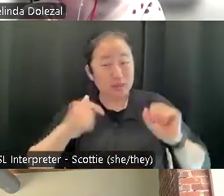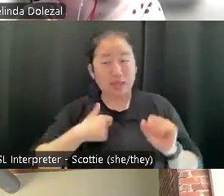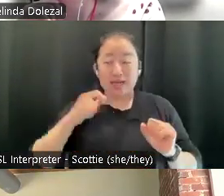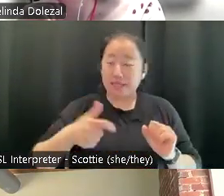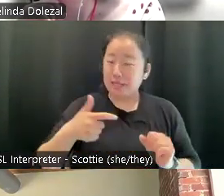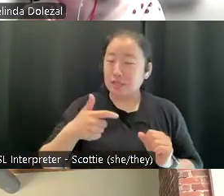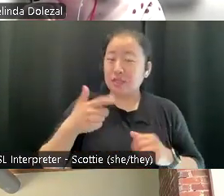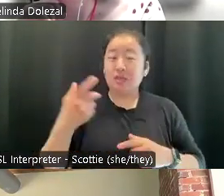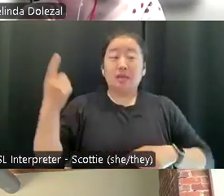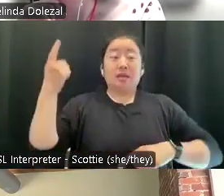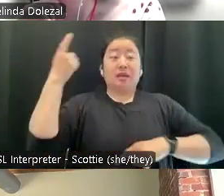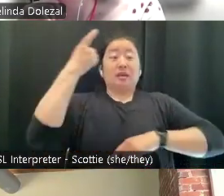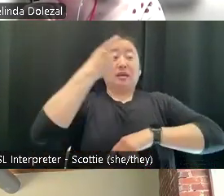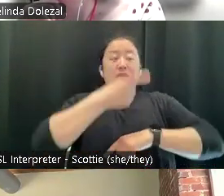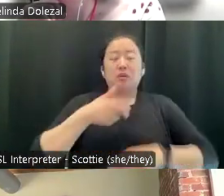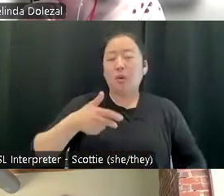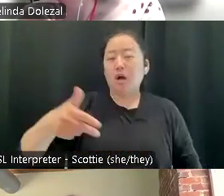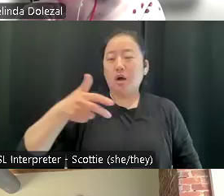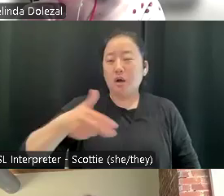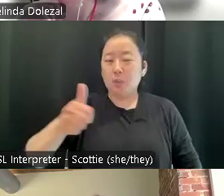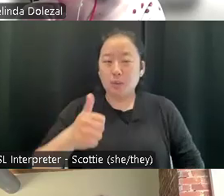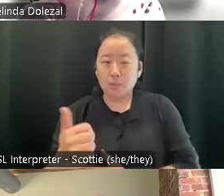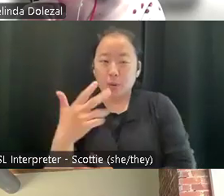day, I need to take that walk first thing in the morning now because it gets too hot in the